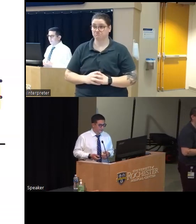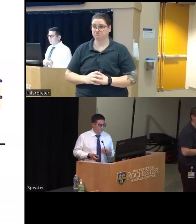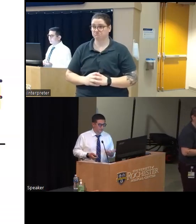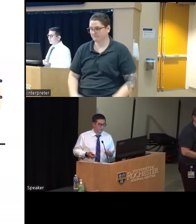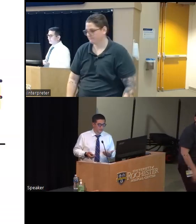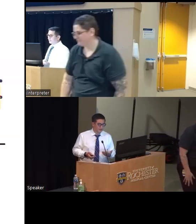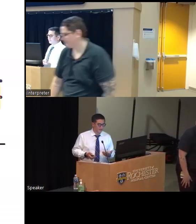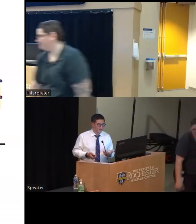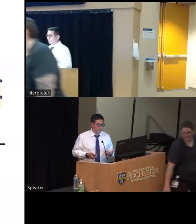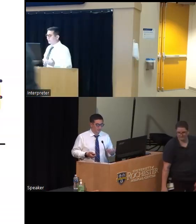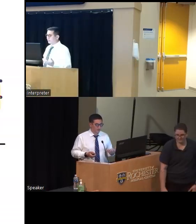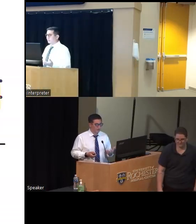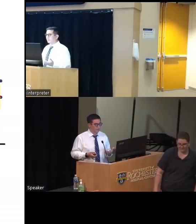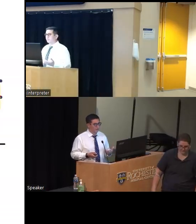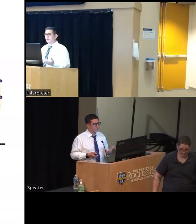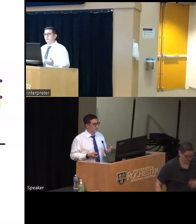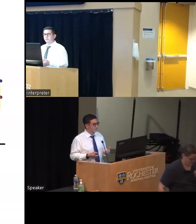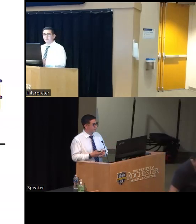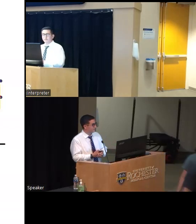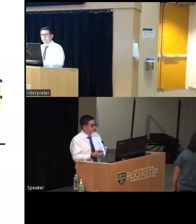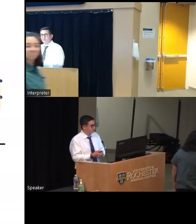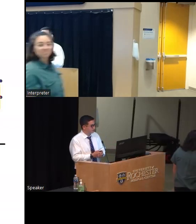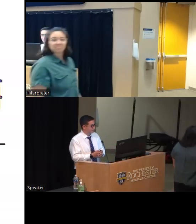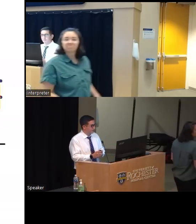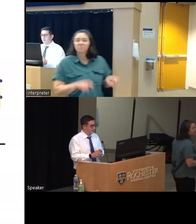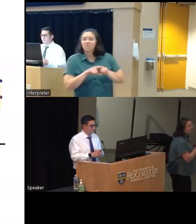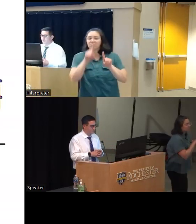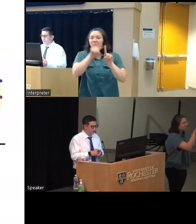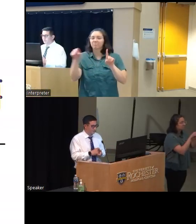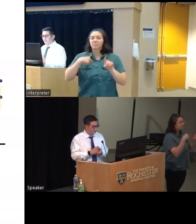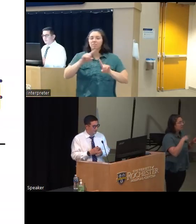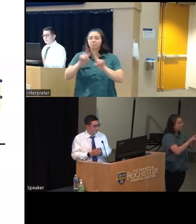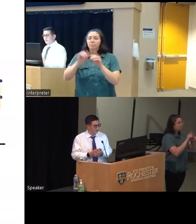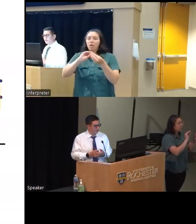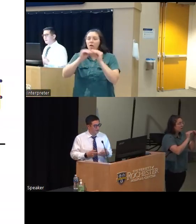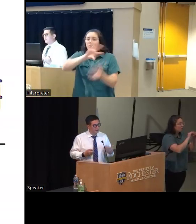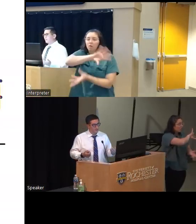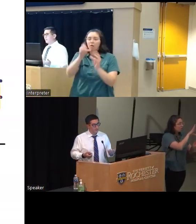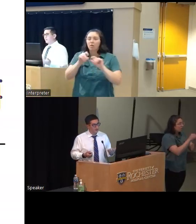they also noted that you know the greater number of visual perceptual abnormalities you had the